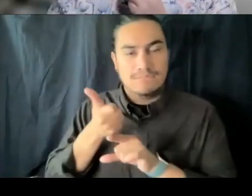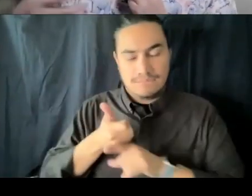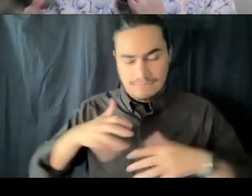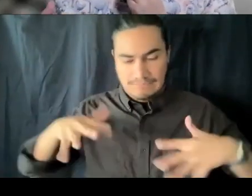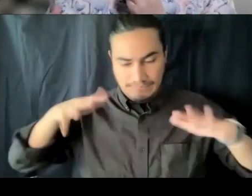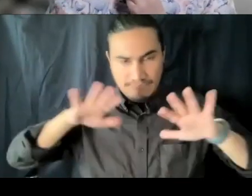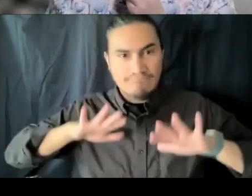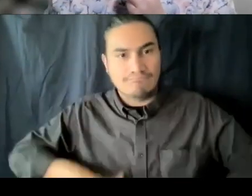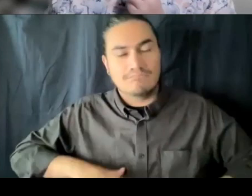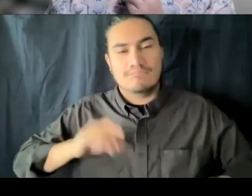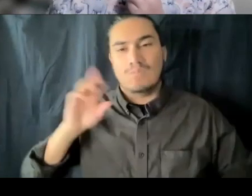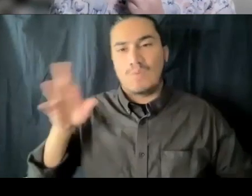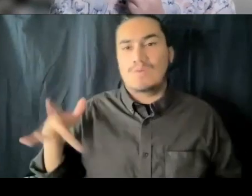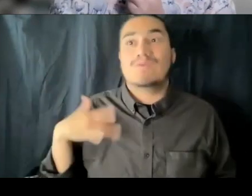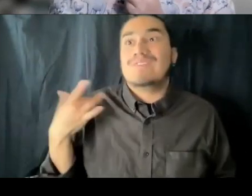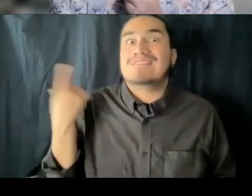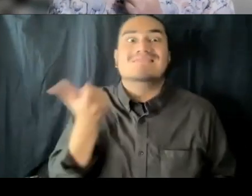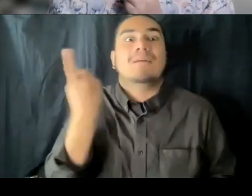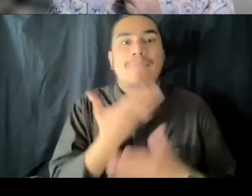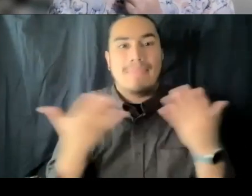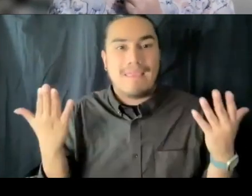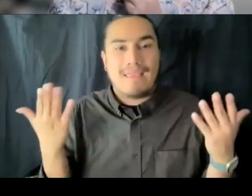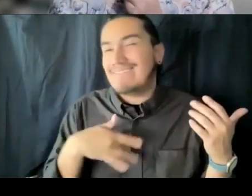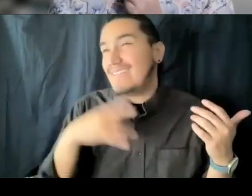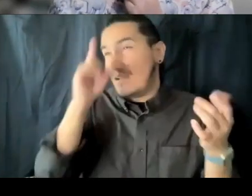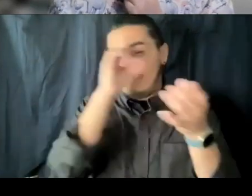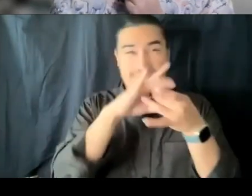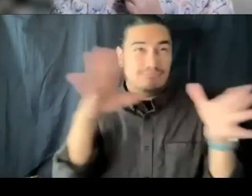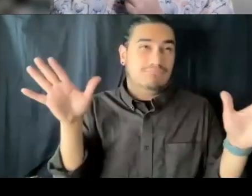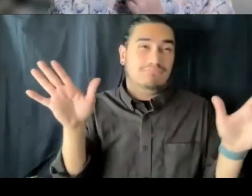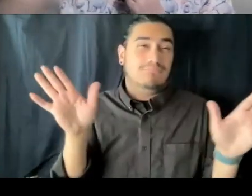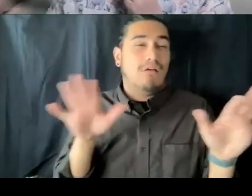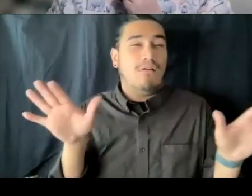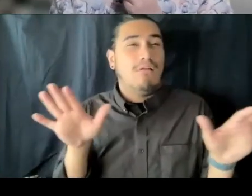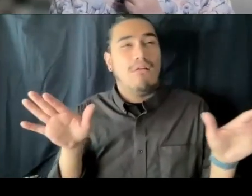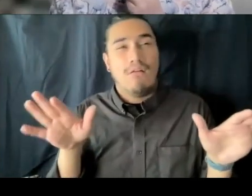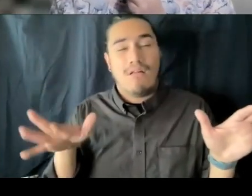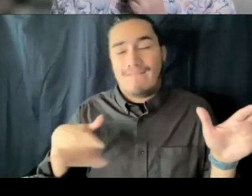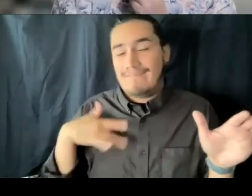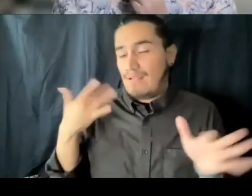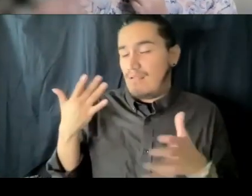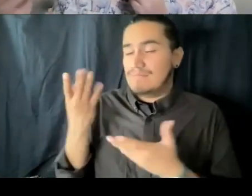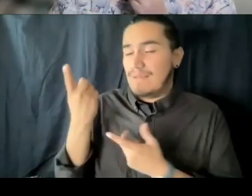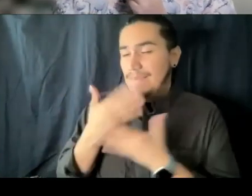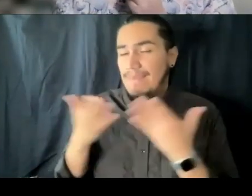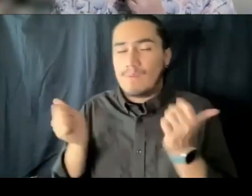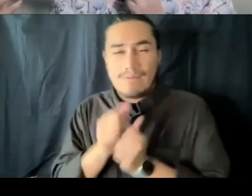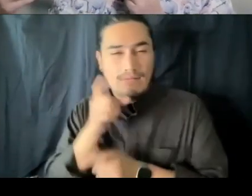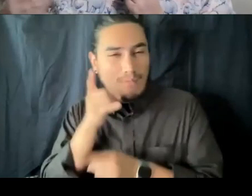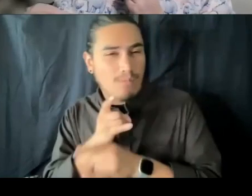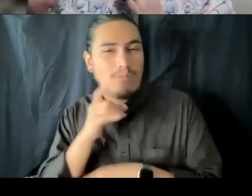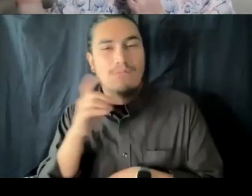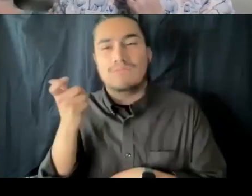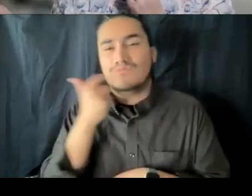or to feel something for people who are numb. Increased likelihood of trauma reminders,